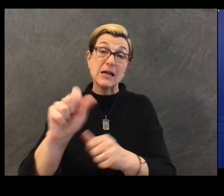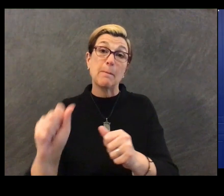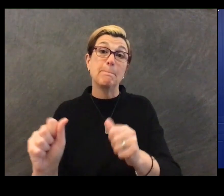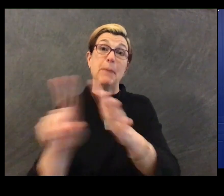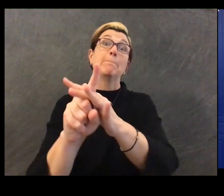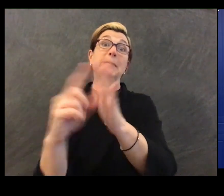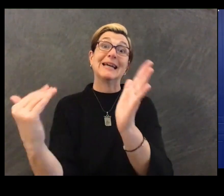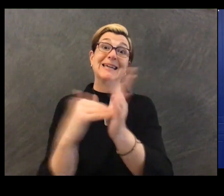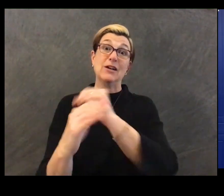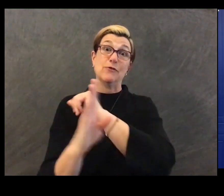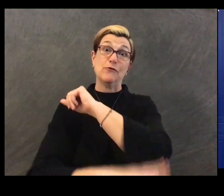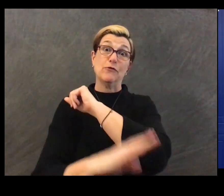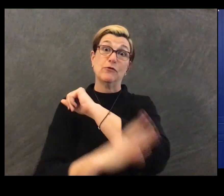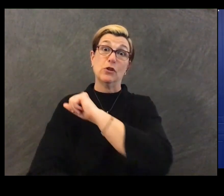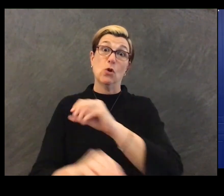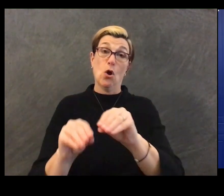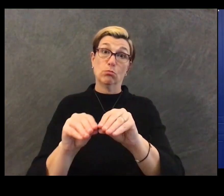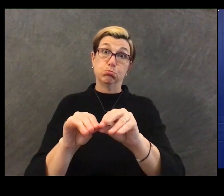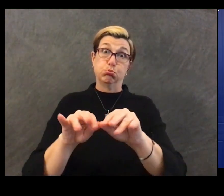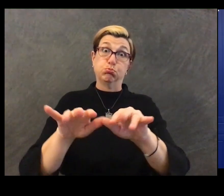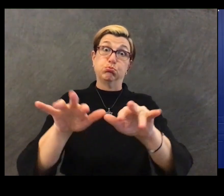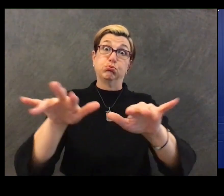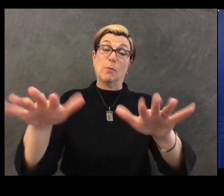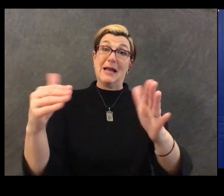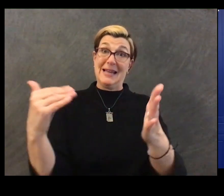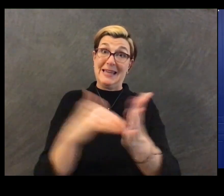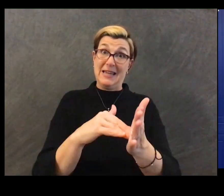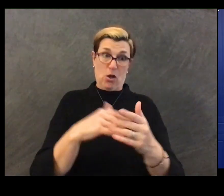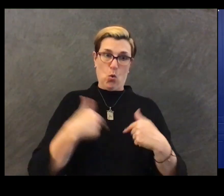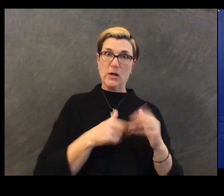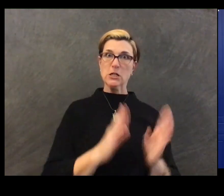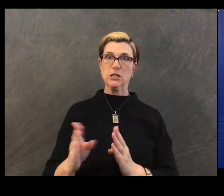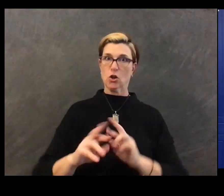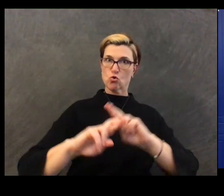are preparing for that potential right now and I think we spoke to you all